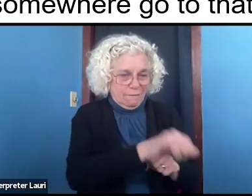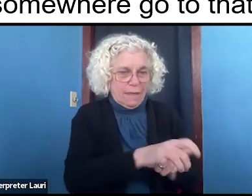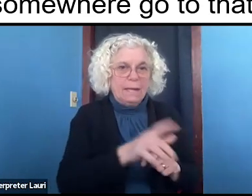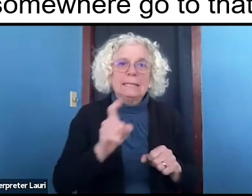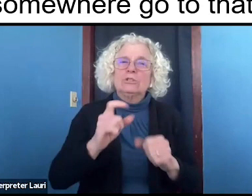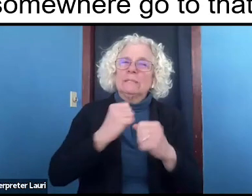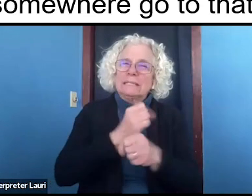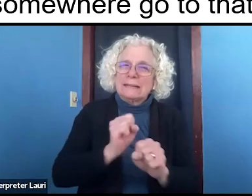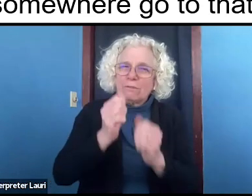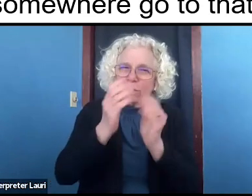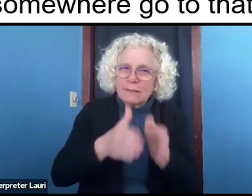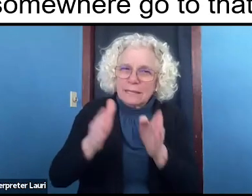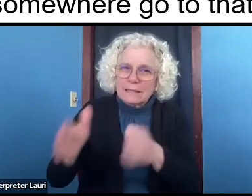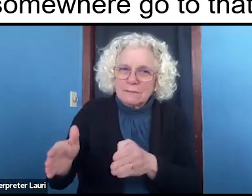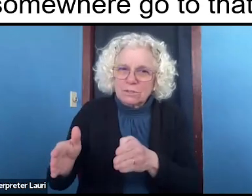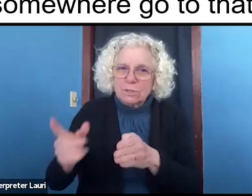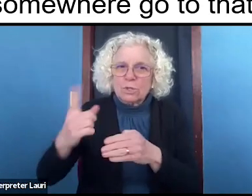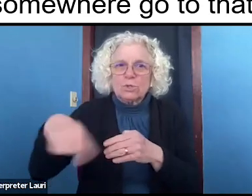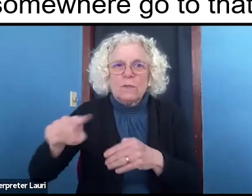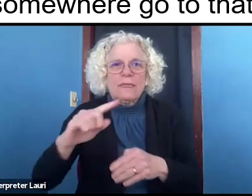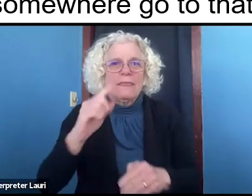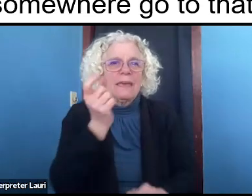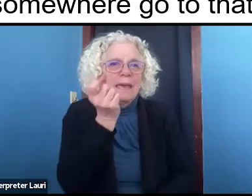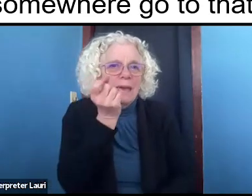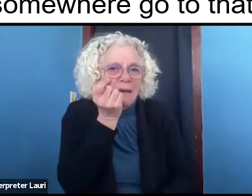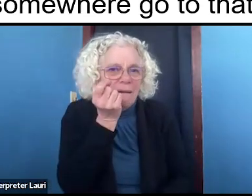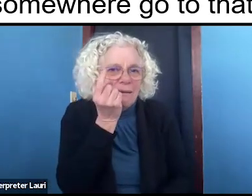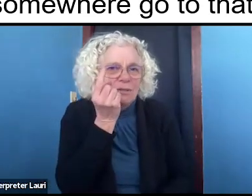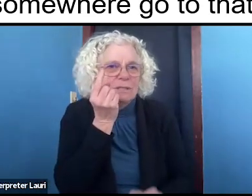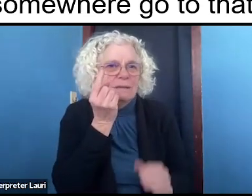incorporating understanding of and appreciation for various cultures